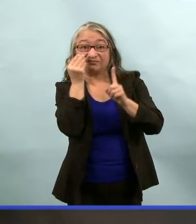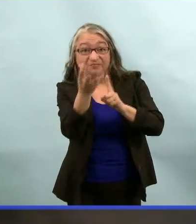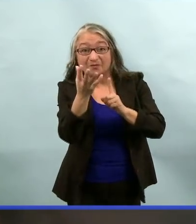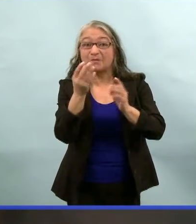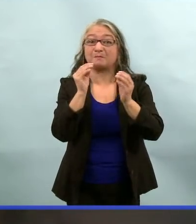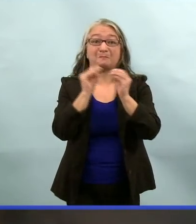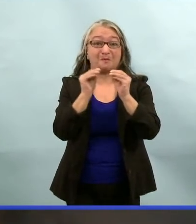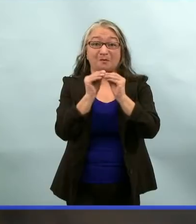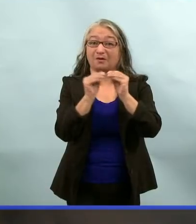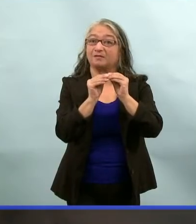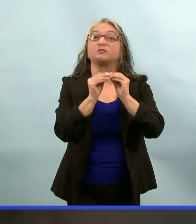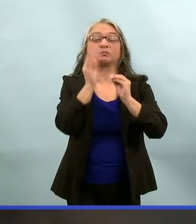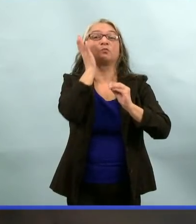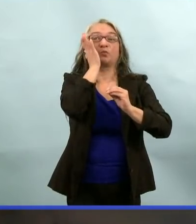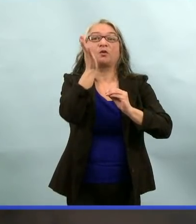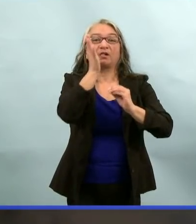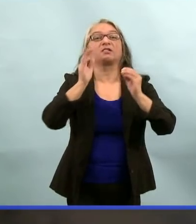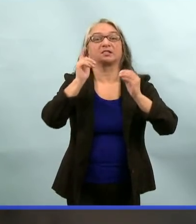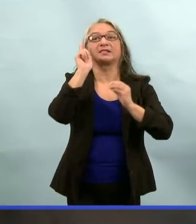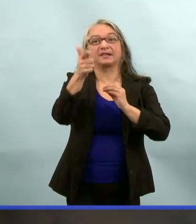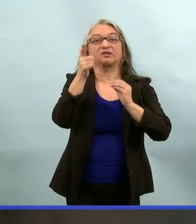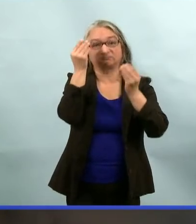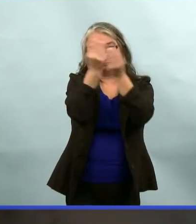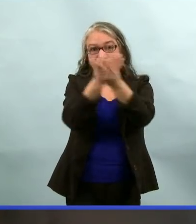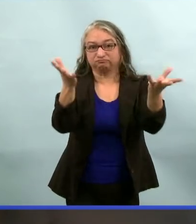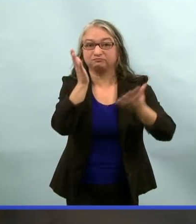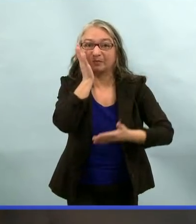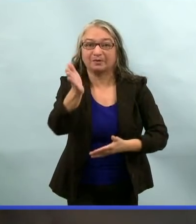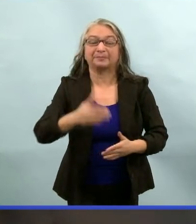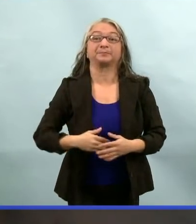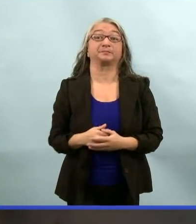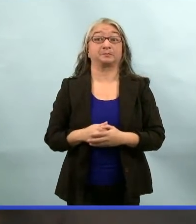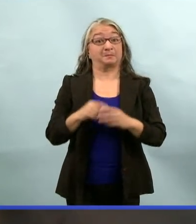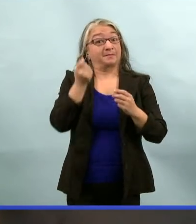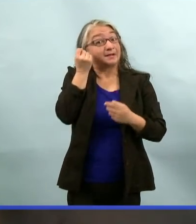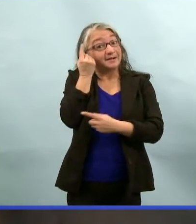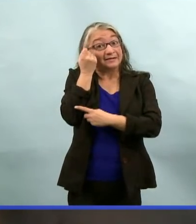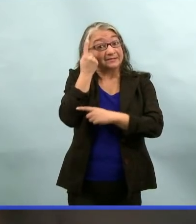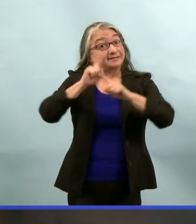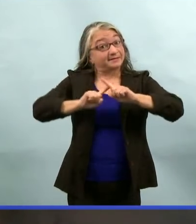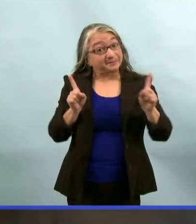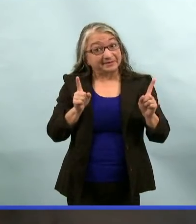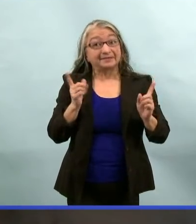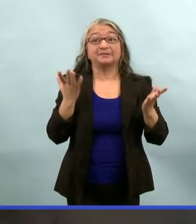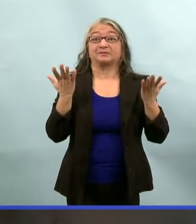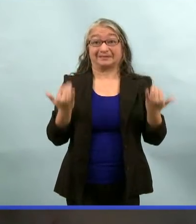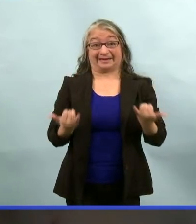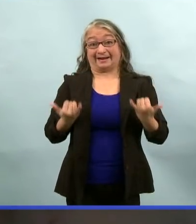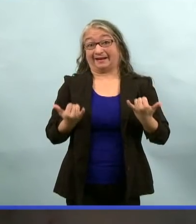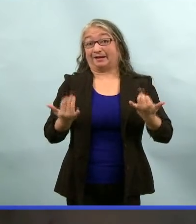information related to this case or future omicron case further cases will be reported in our regular